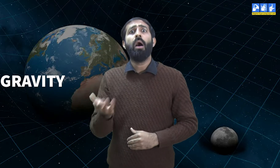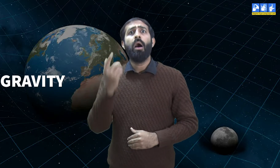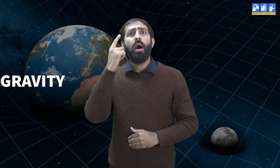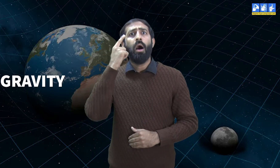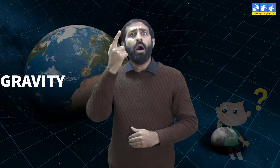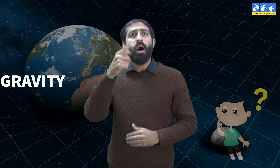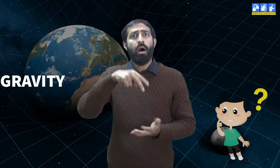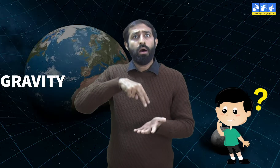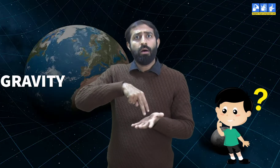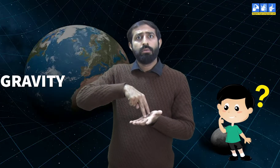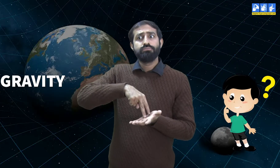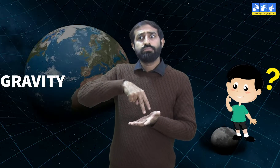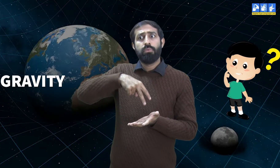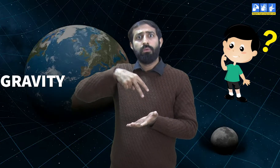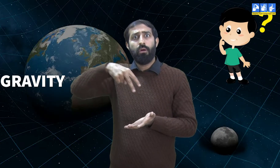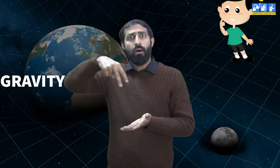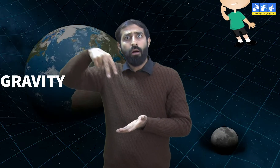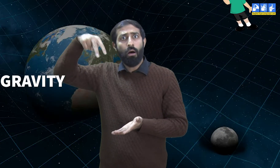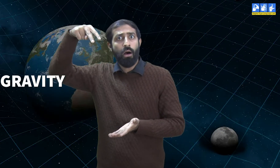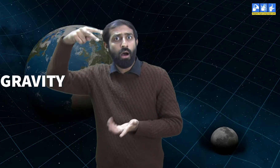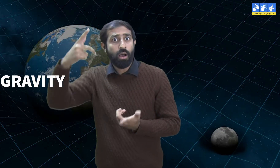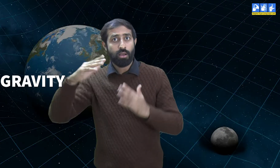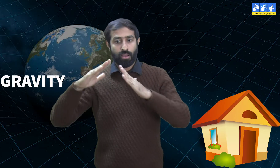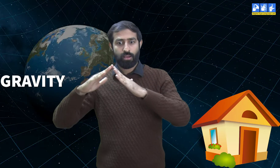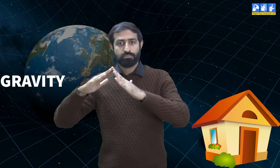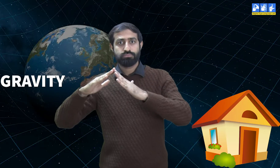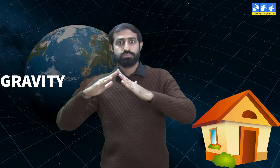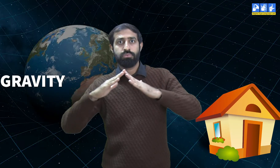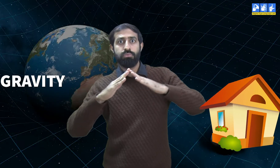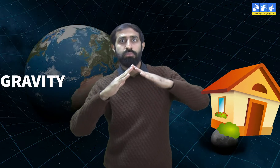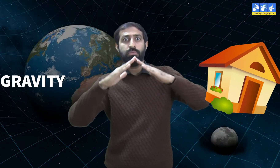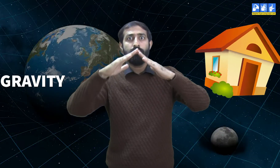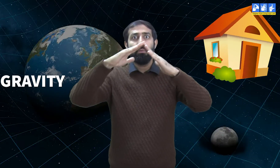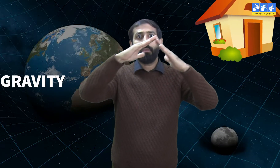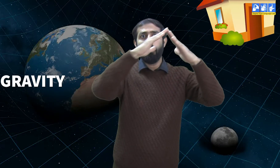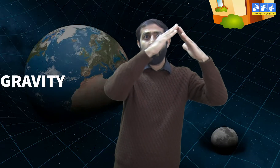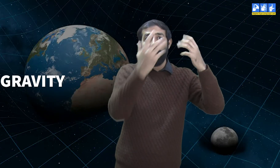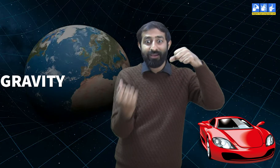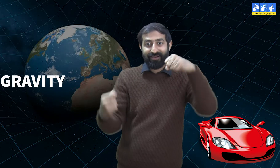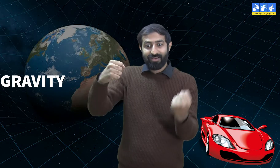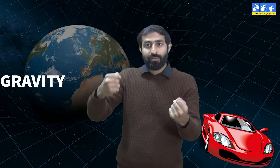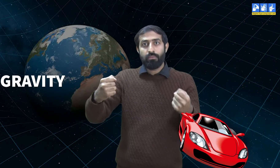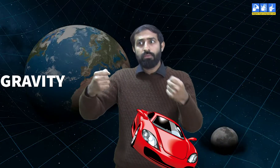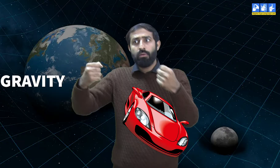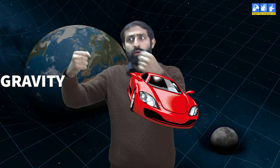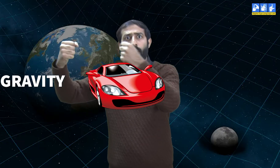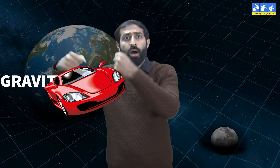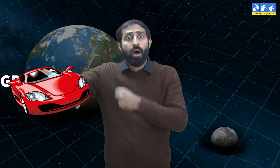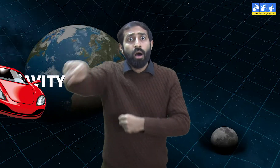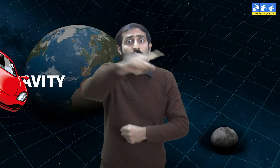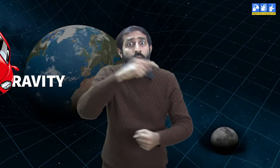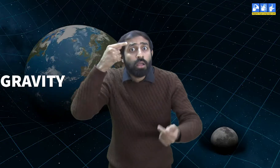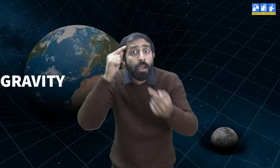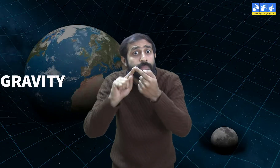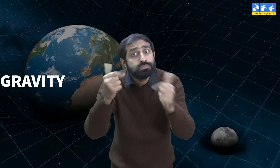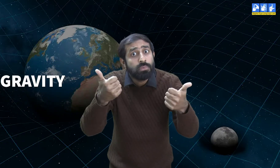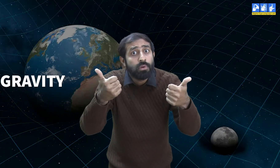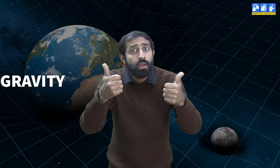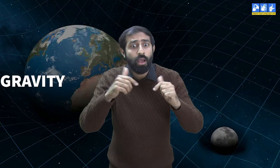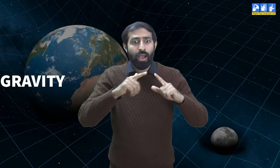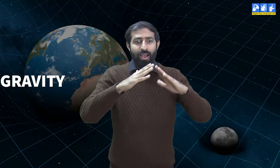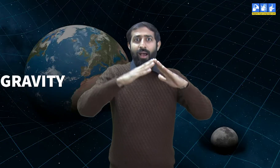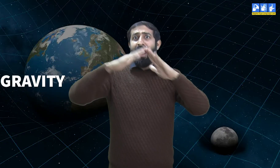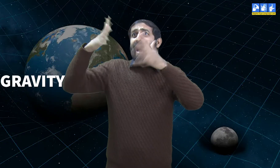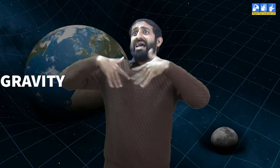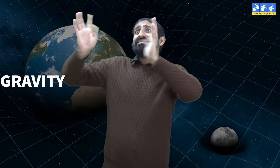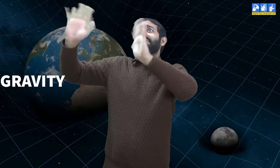then we would see people, houses, cars, etc. all in the air.